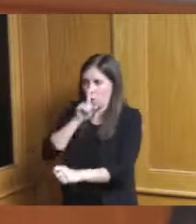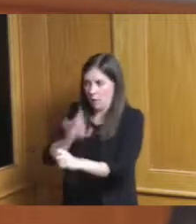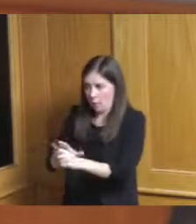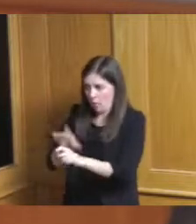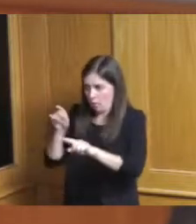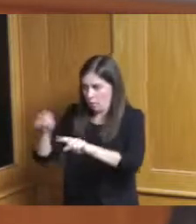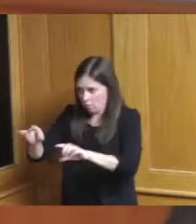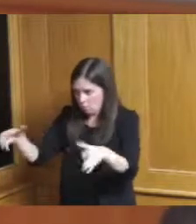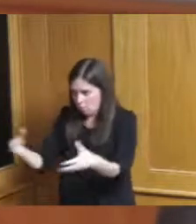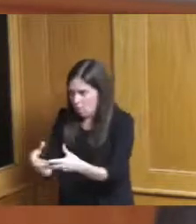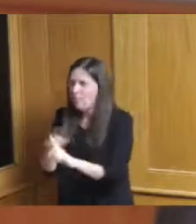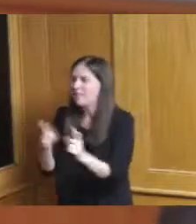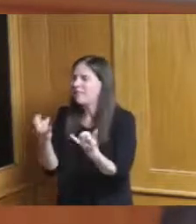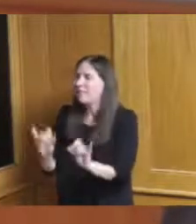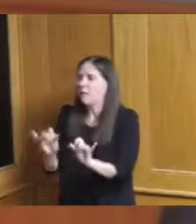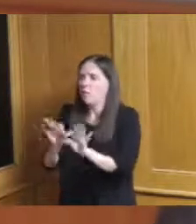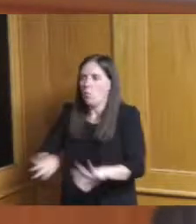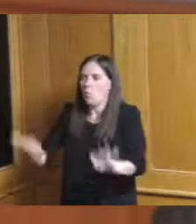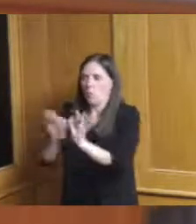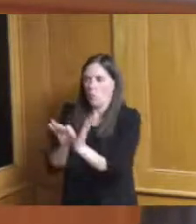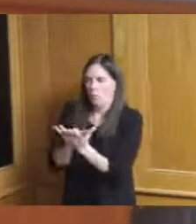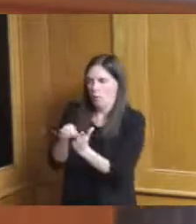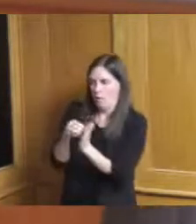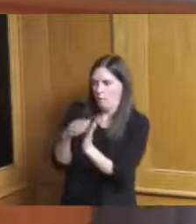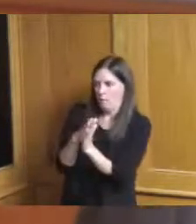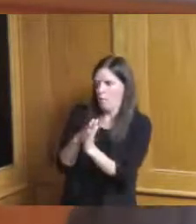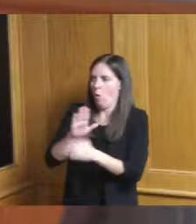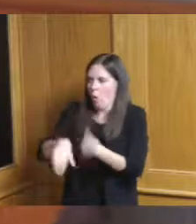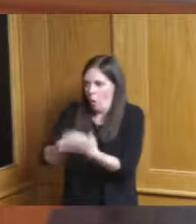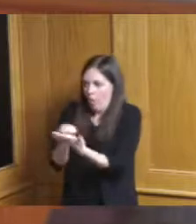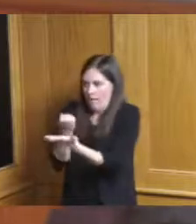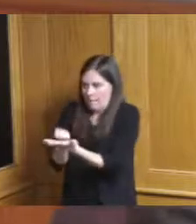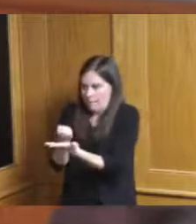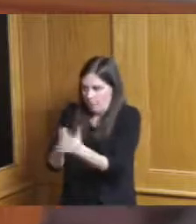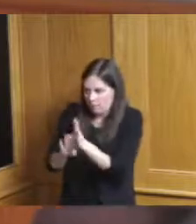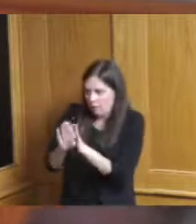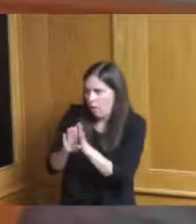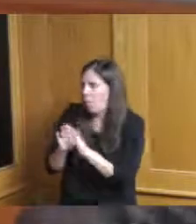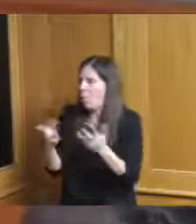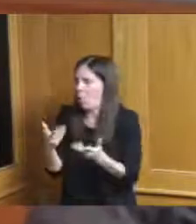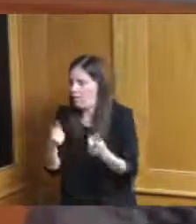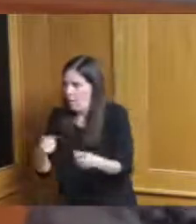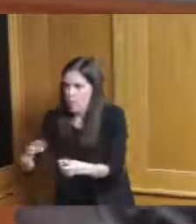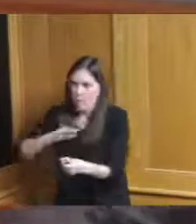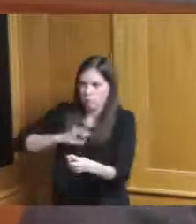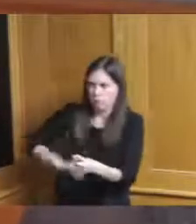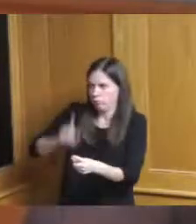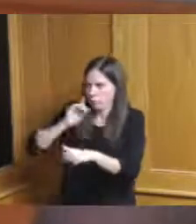we keep track of these economic development incentives to make sure that the companies are